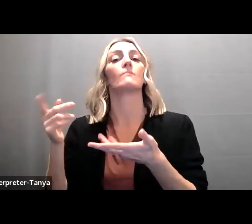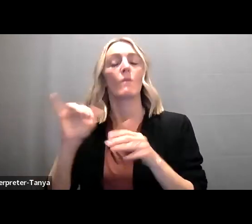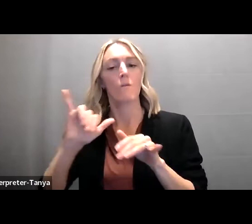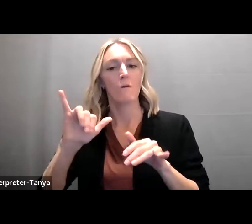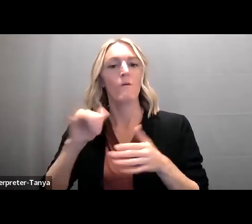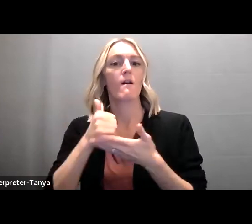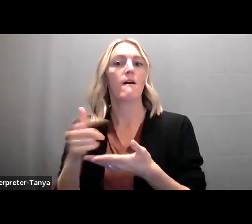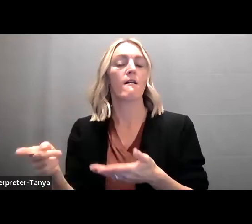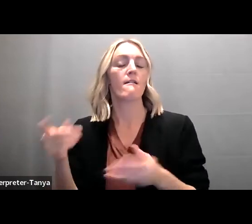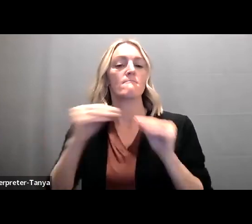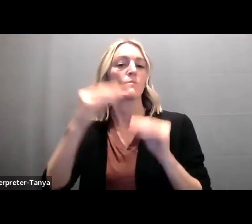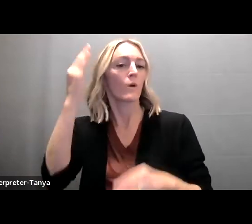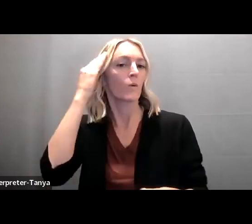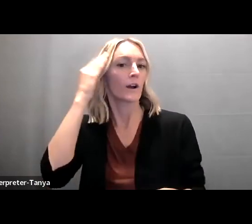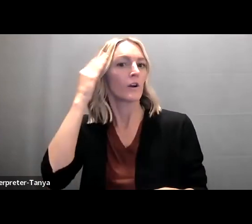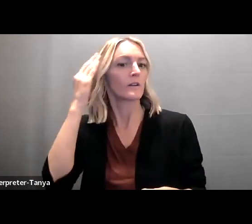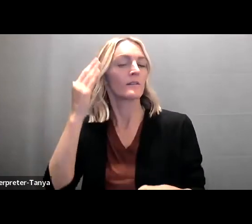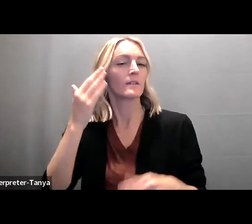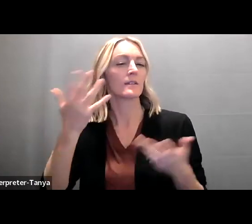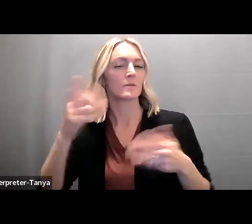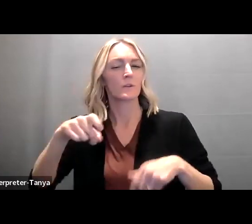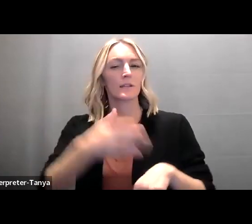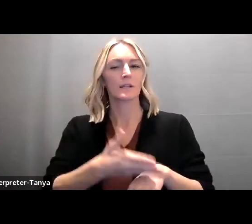awareness of things they need to get better in doing, right?